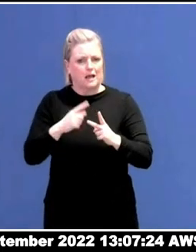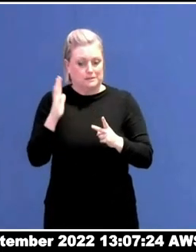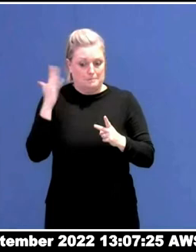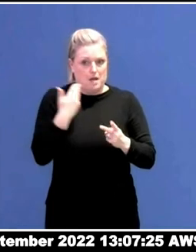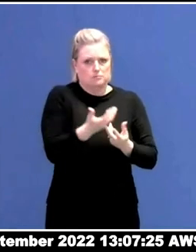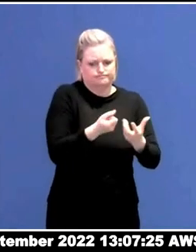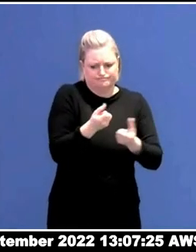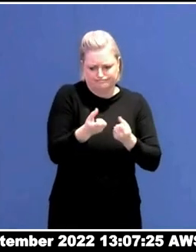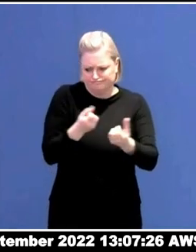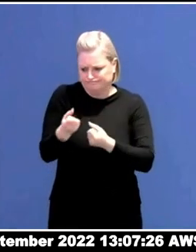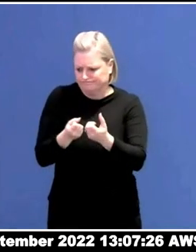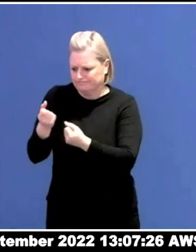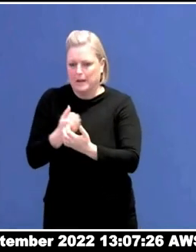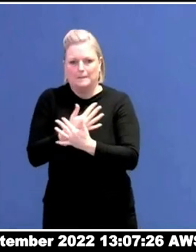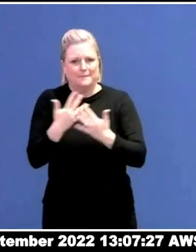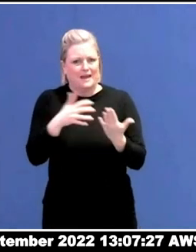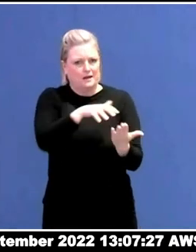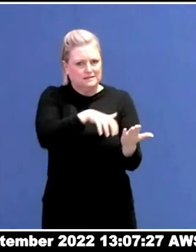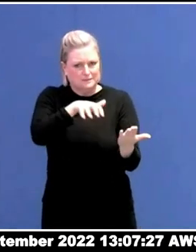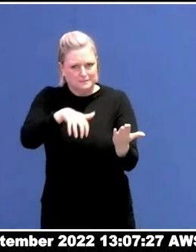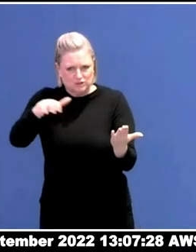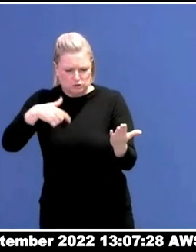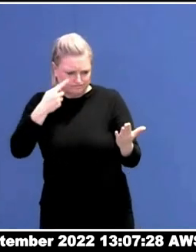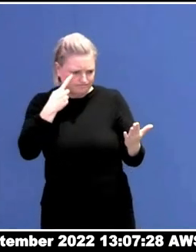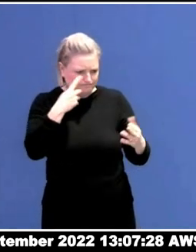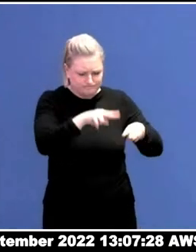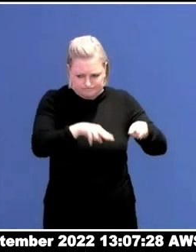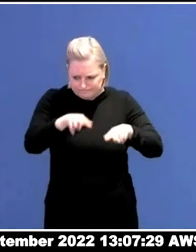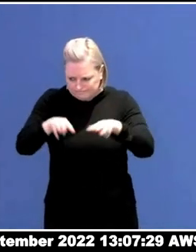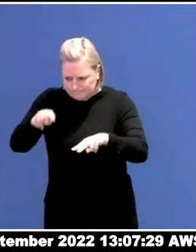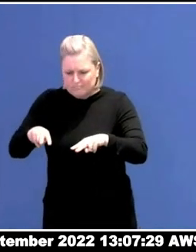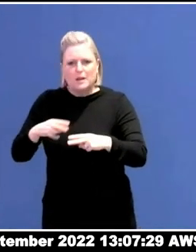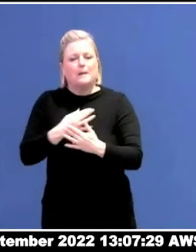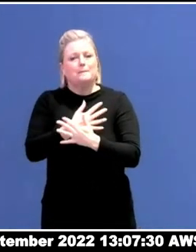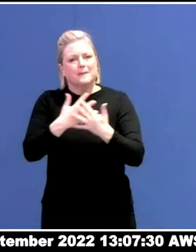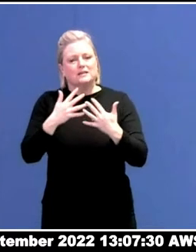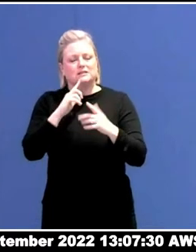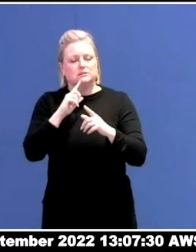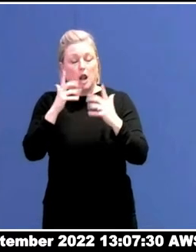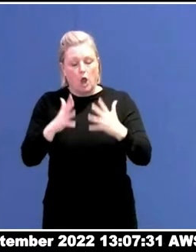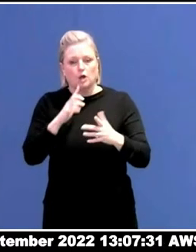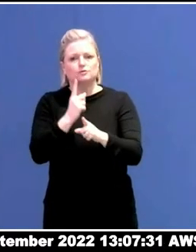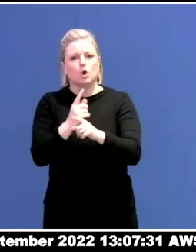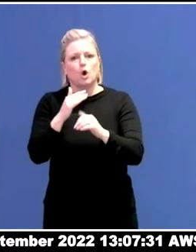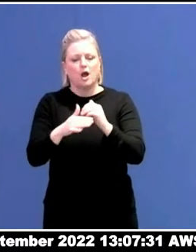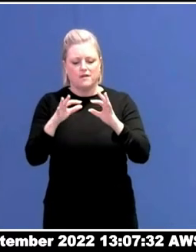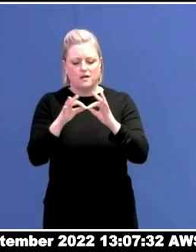Services in relation to the Banksia Hill Detention Centre that the centre lacks an overriding philosophy.